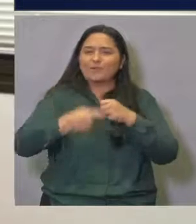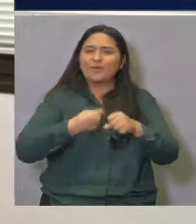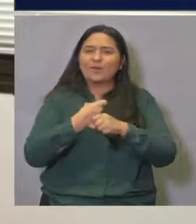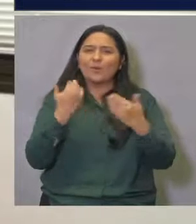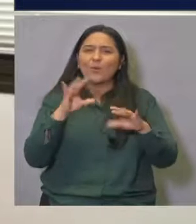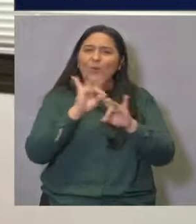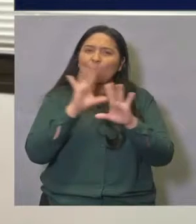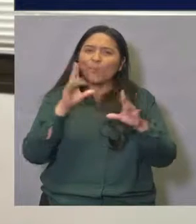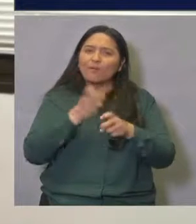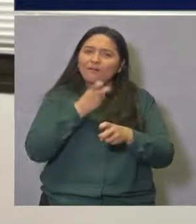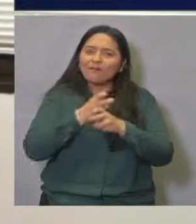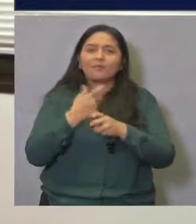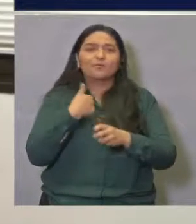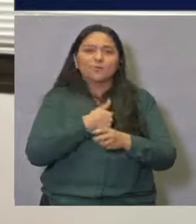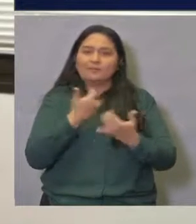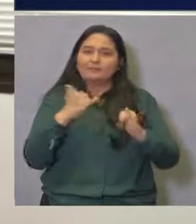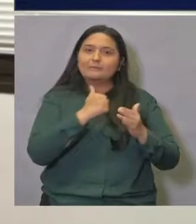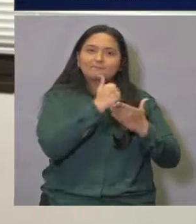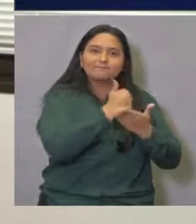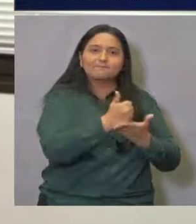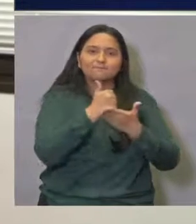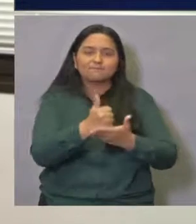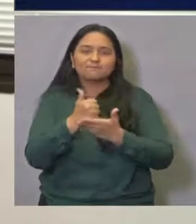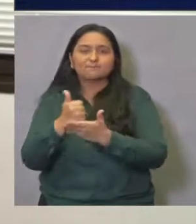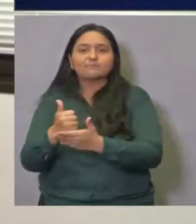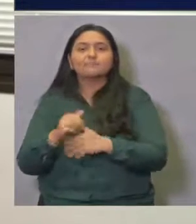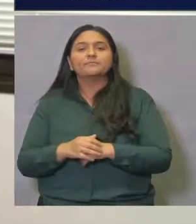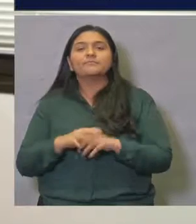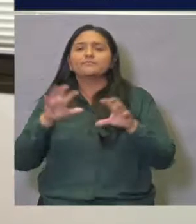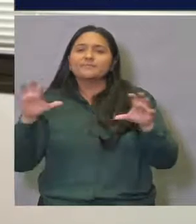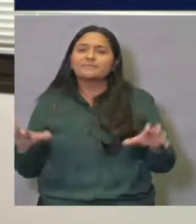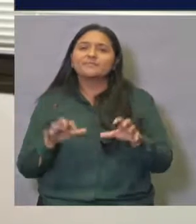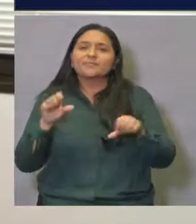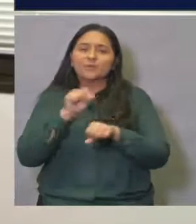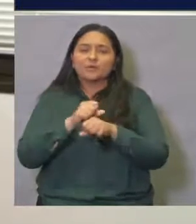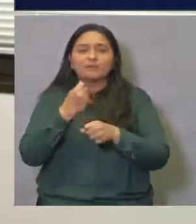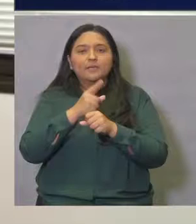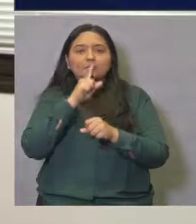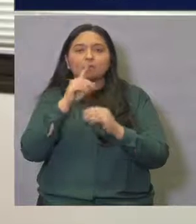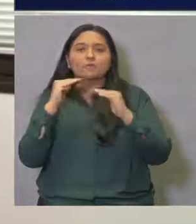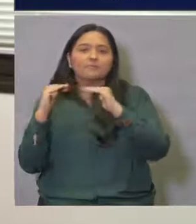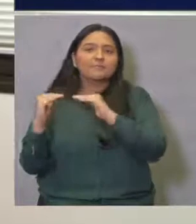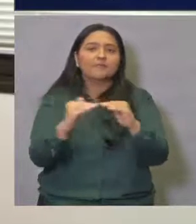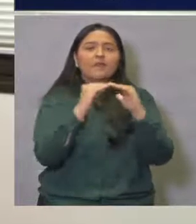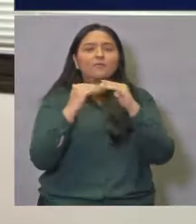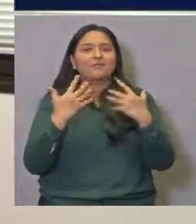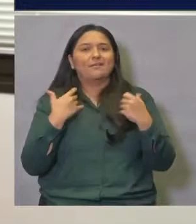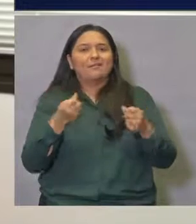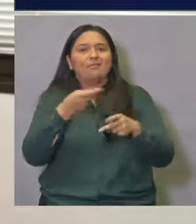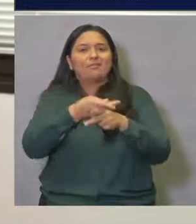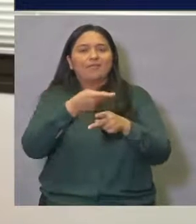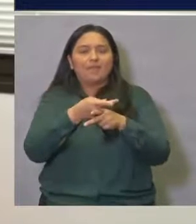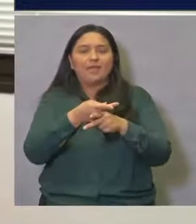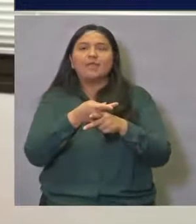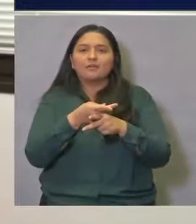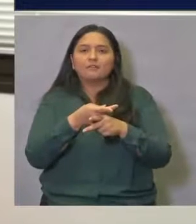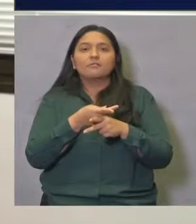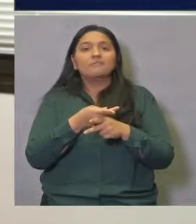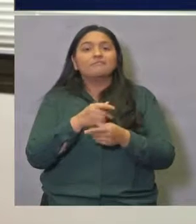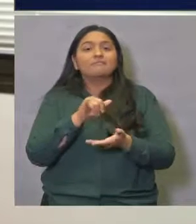SERVICIOS S REALES Y CUIDADO DE